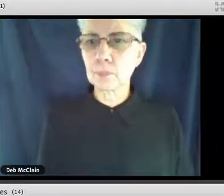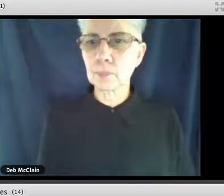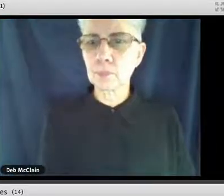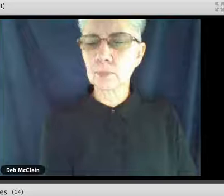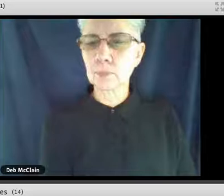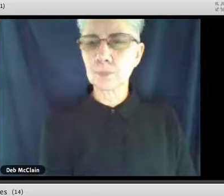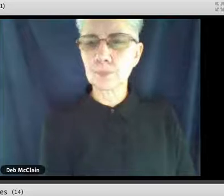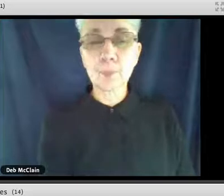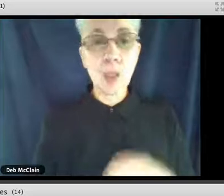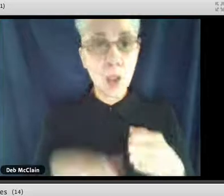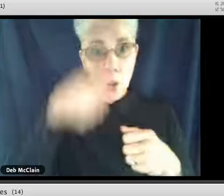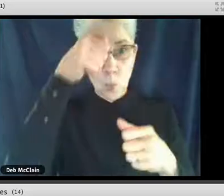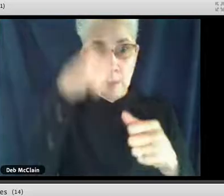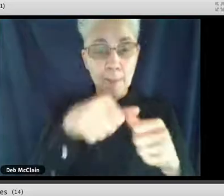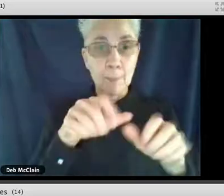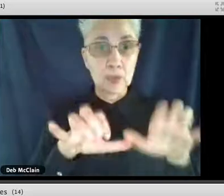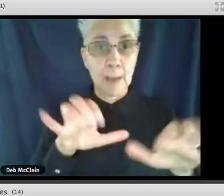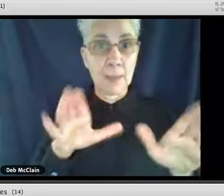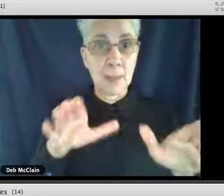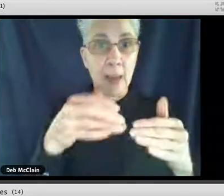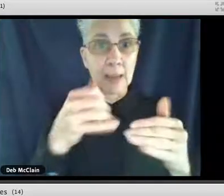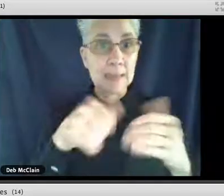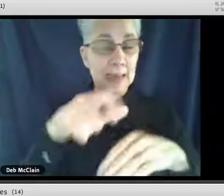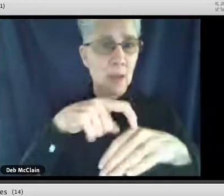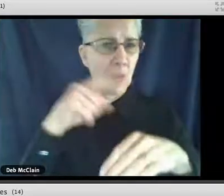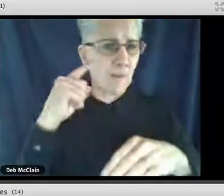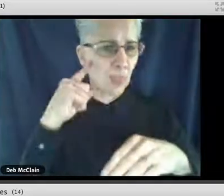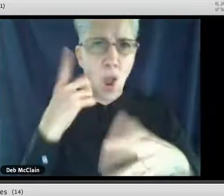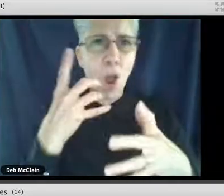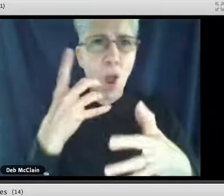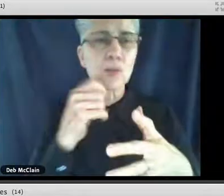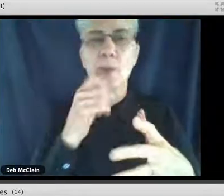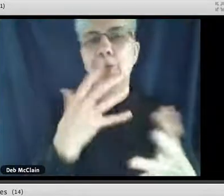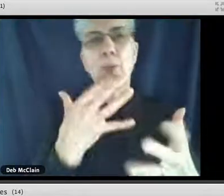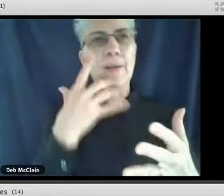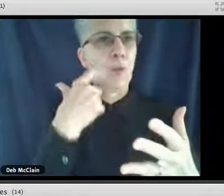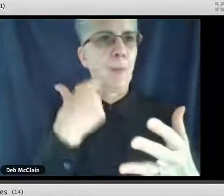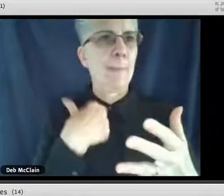And remember to type in that box anytime you have a thought. It doesn't...You don't have to wait for me to ask you.